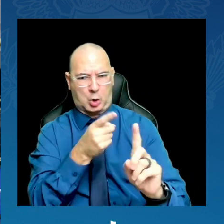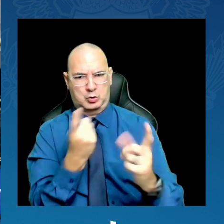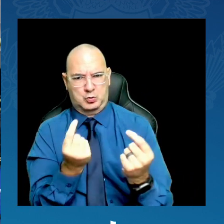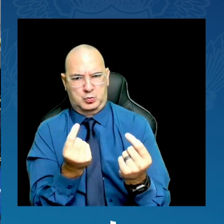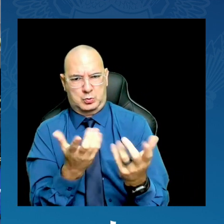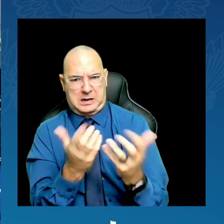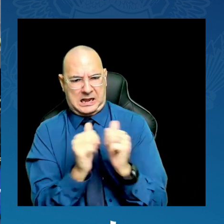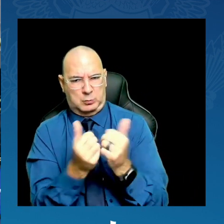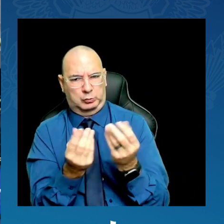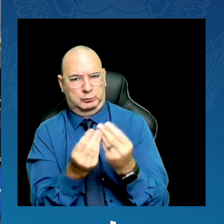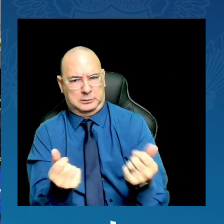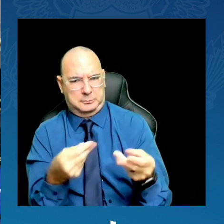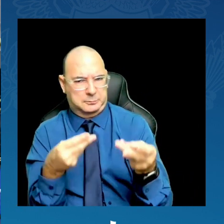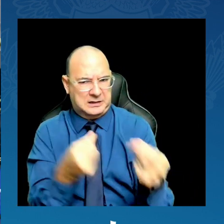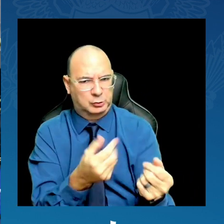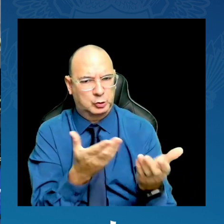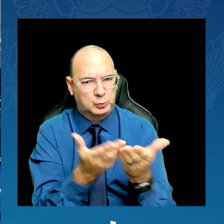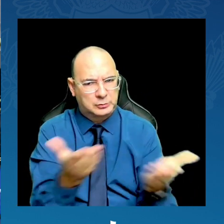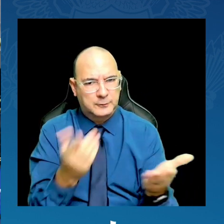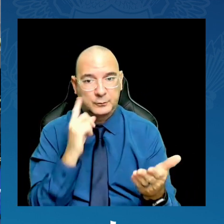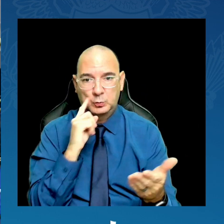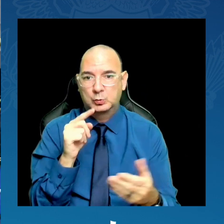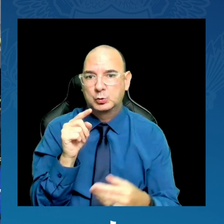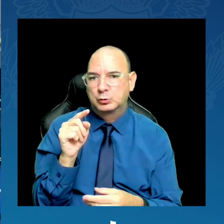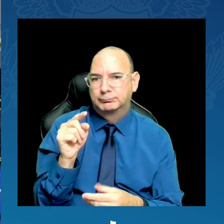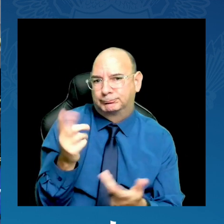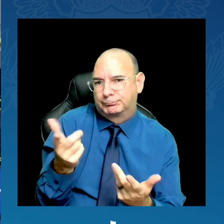to the venerable institutions that have historically produced